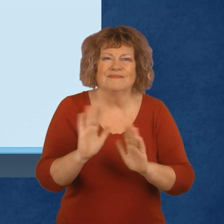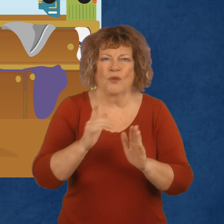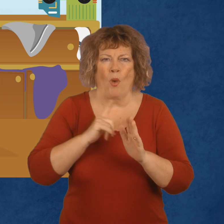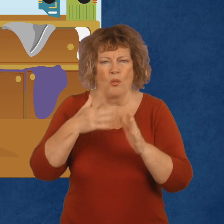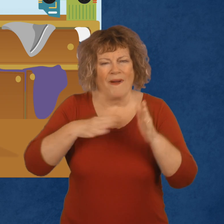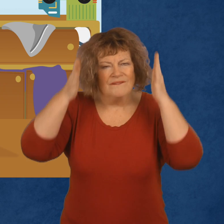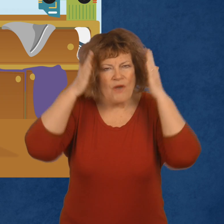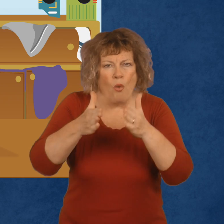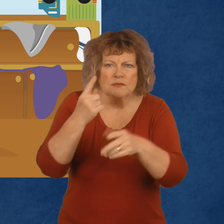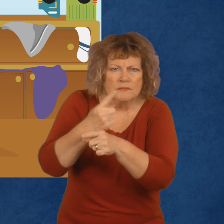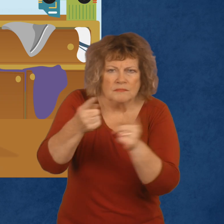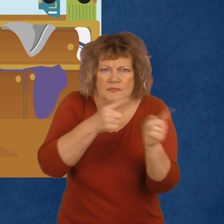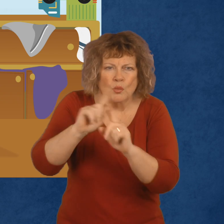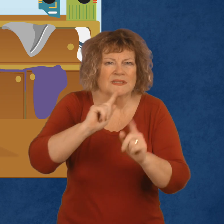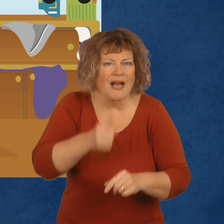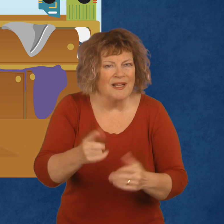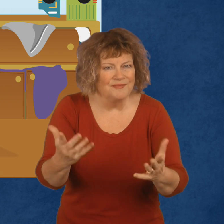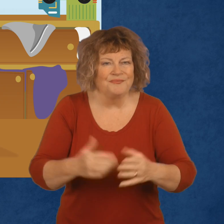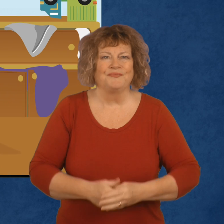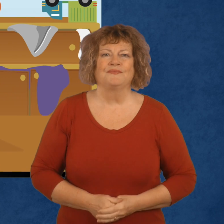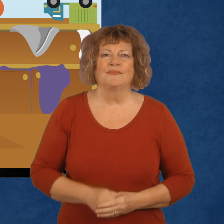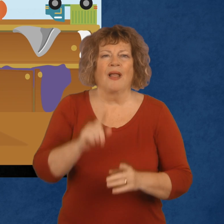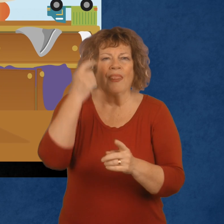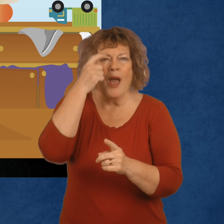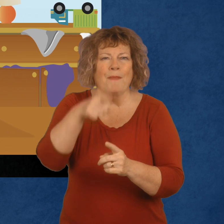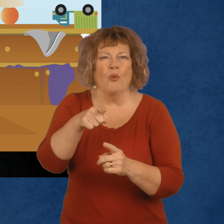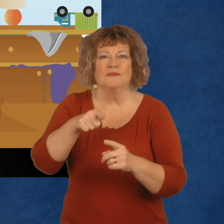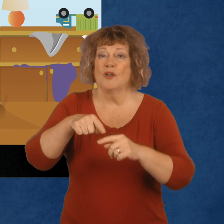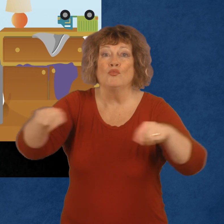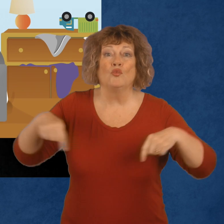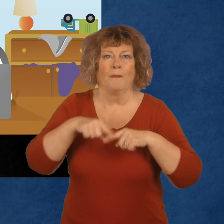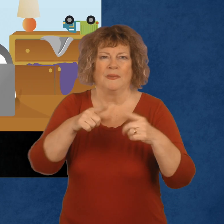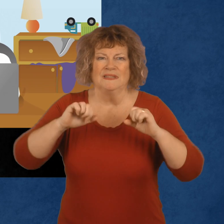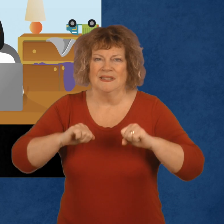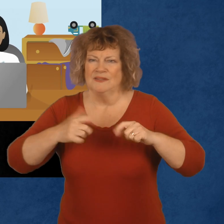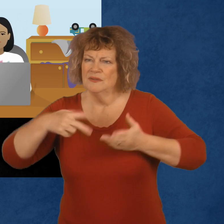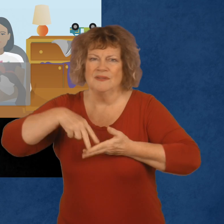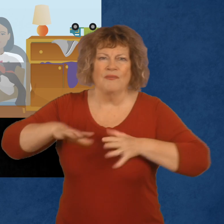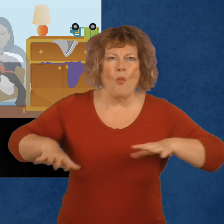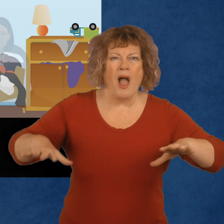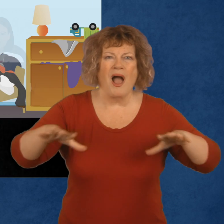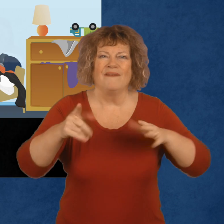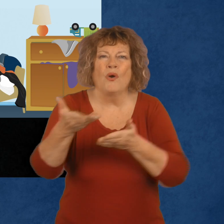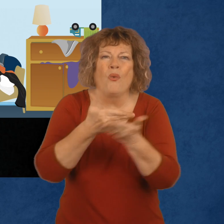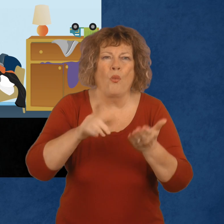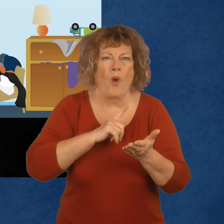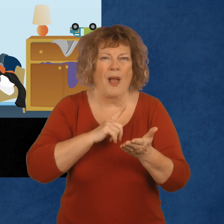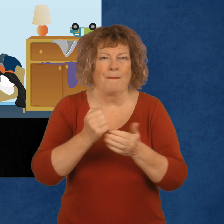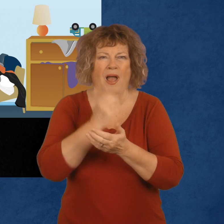Think about what's in the part of the room you will be in for the hearing. Try to make sure that what you're wearing and what's behind you,